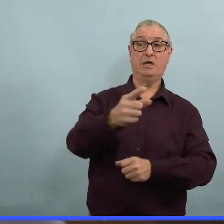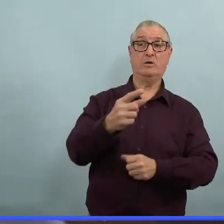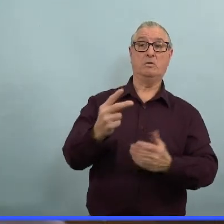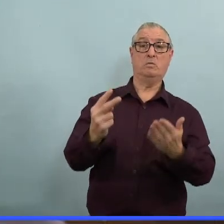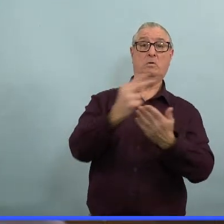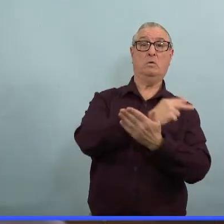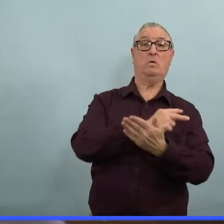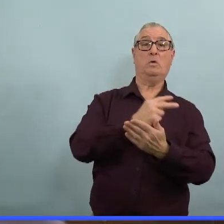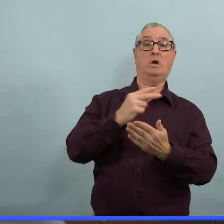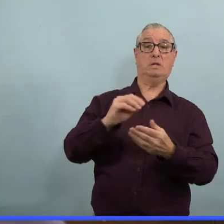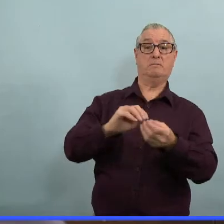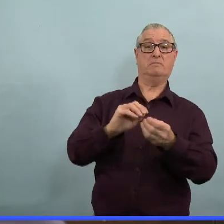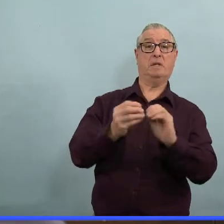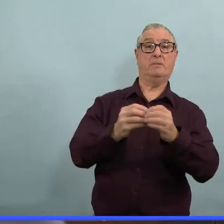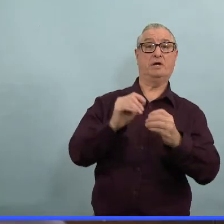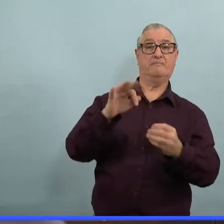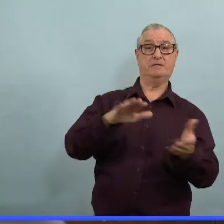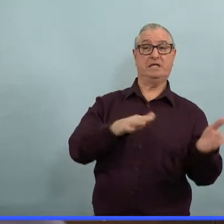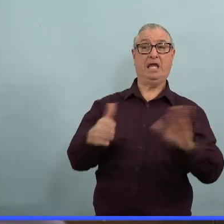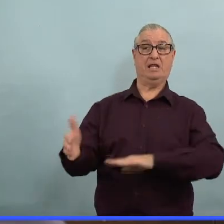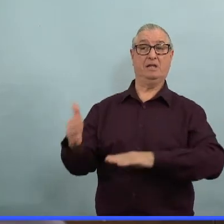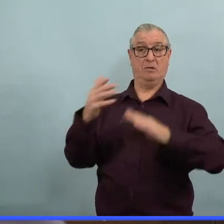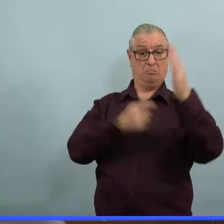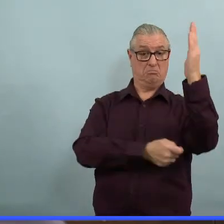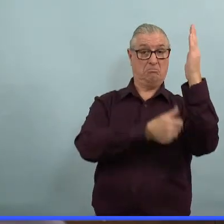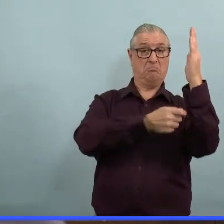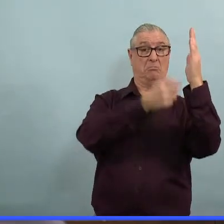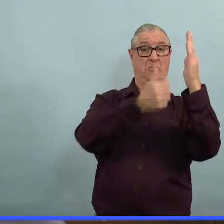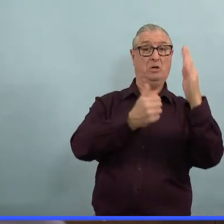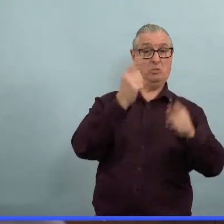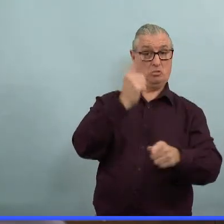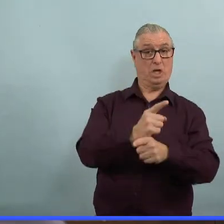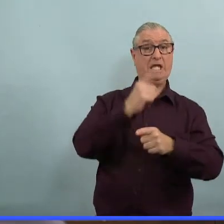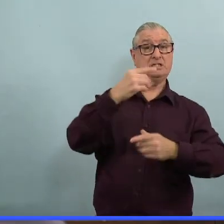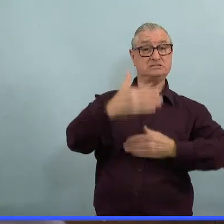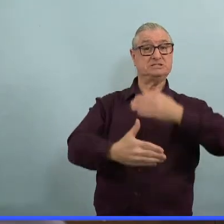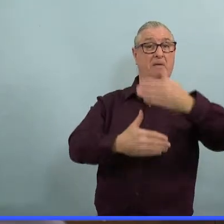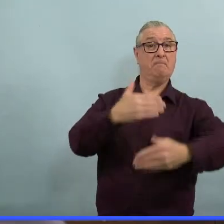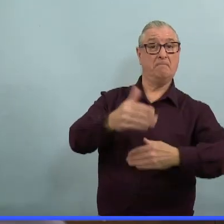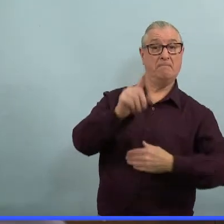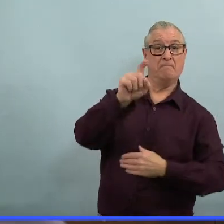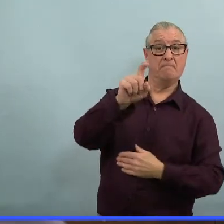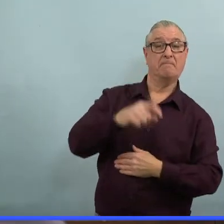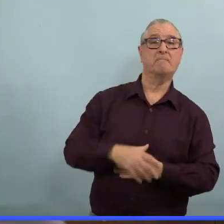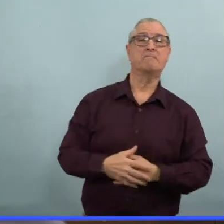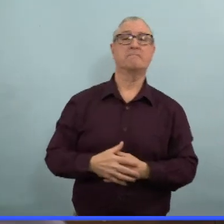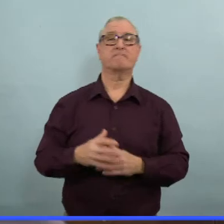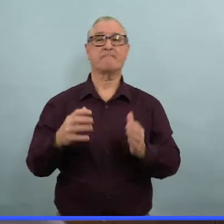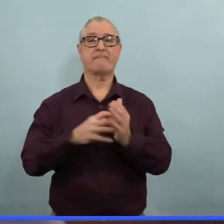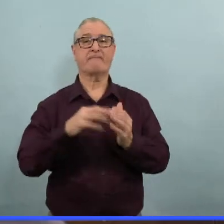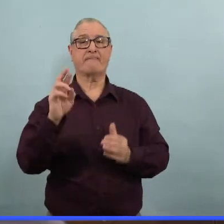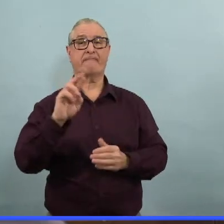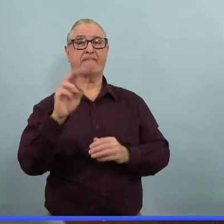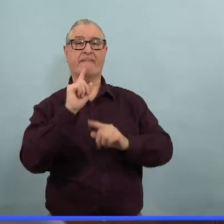have to work with the with the numbers in front of us we know that there are um many aspects of